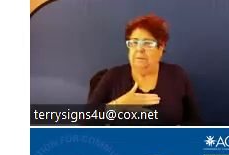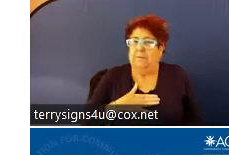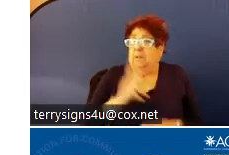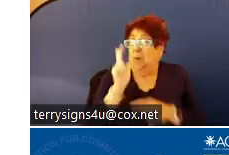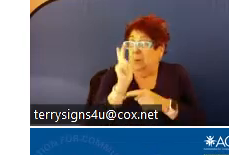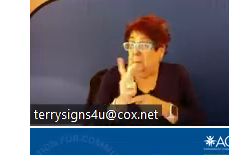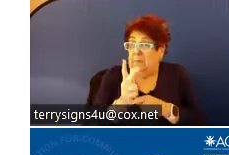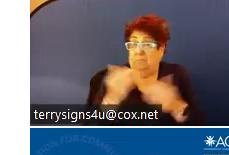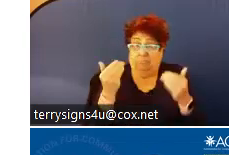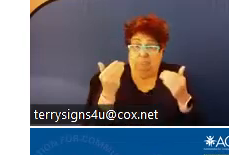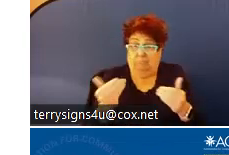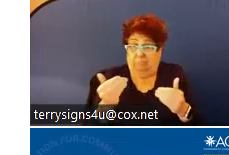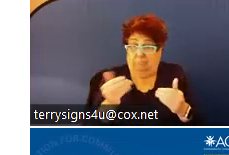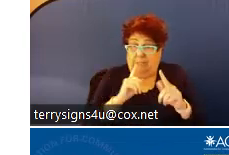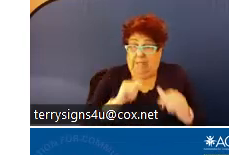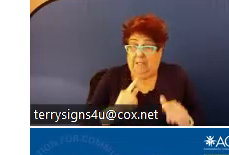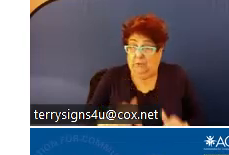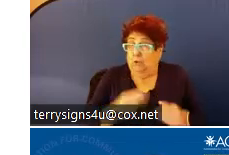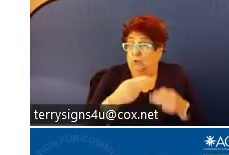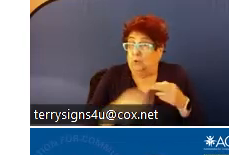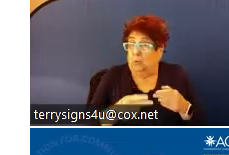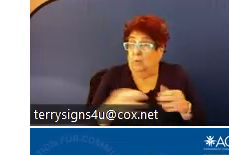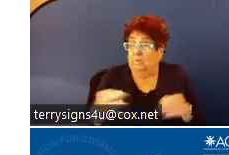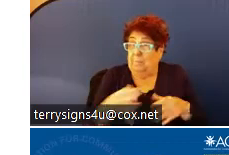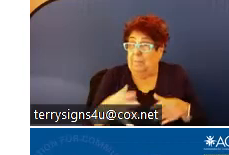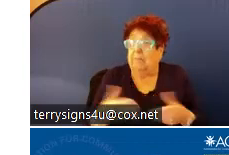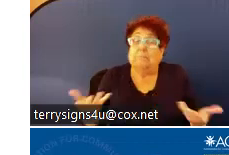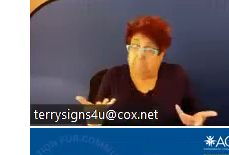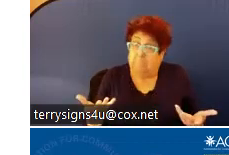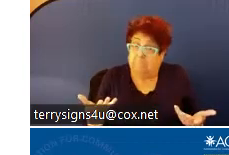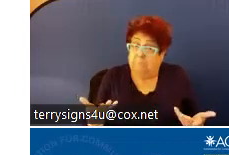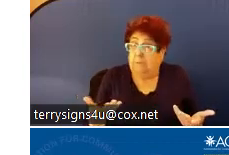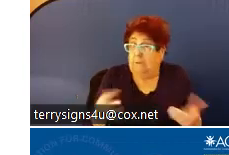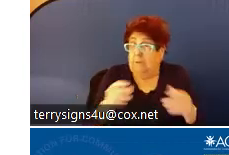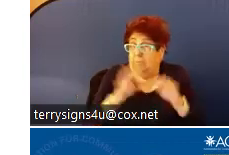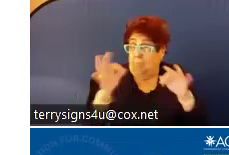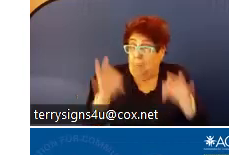in the chat. There is five questions and we want you to rate different aspects of